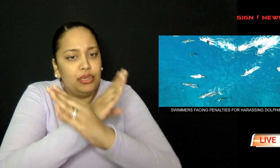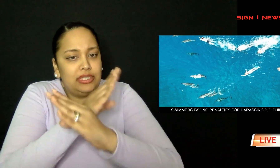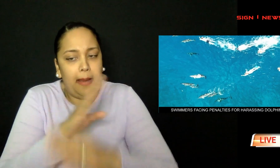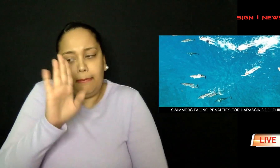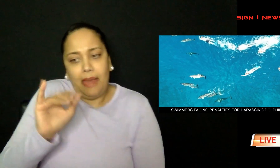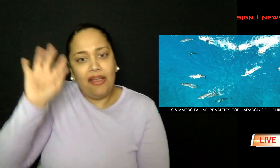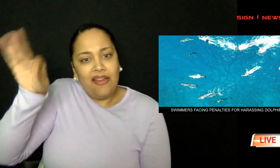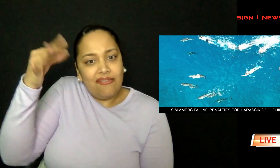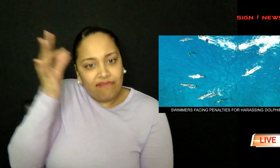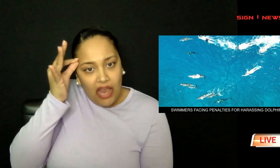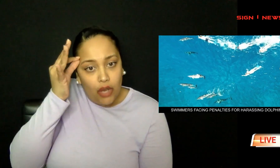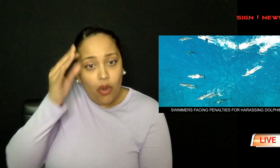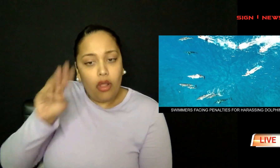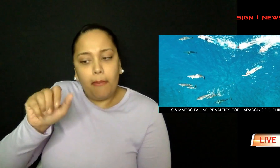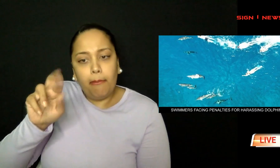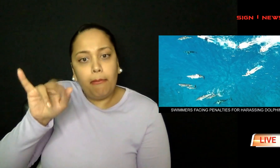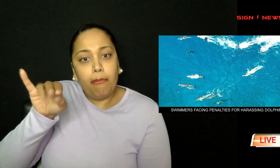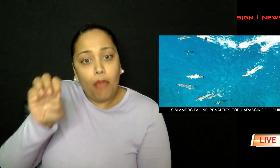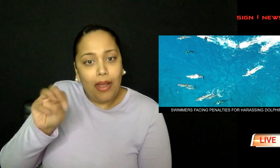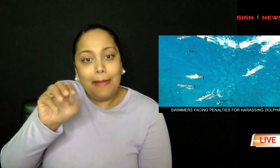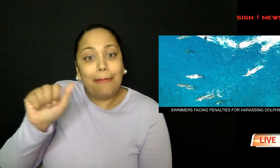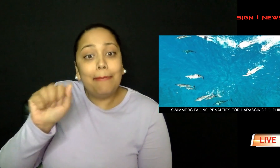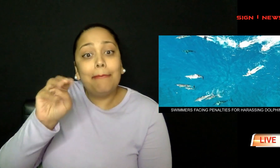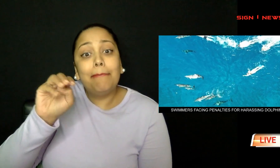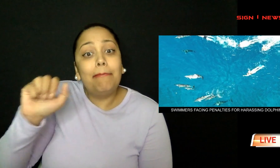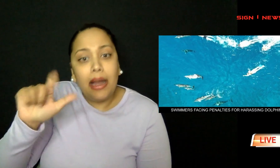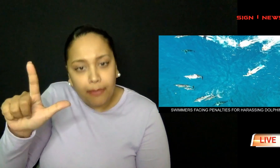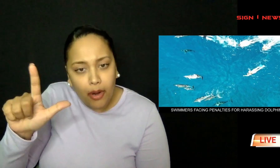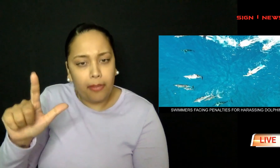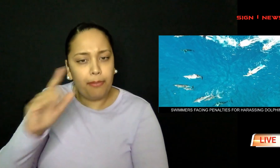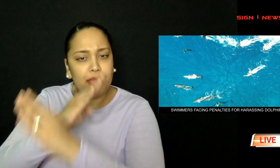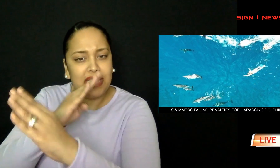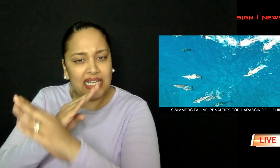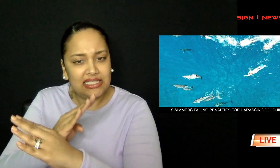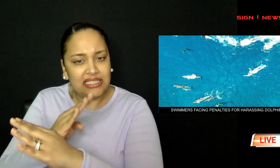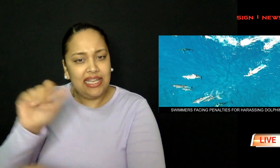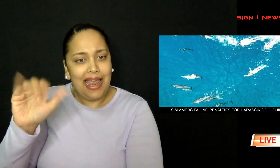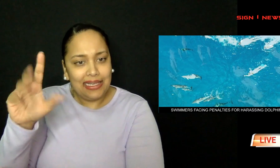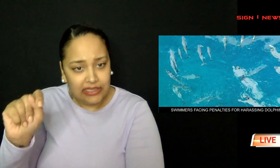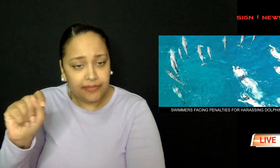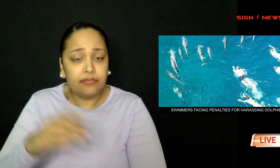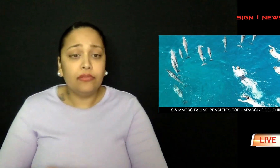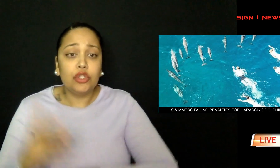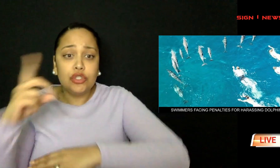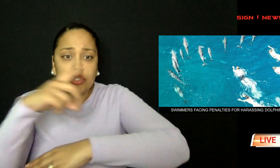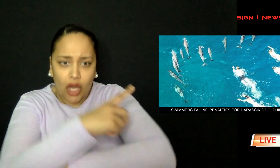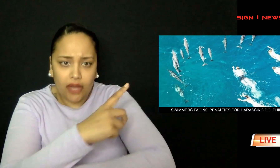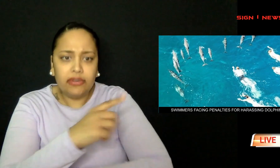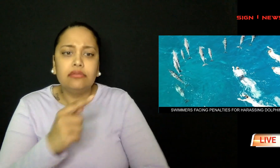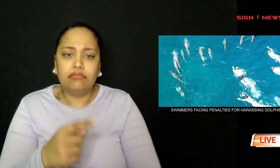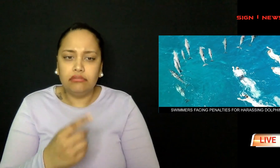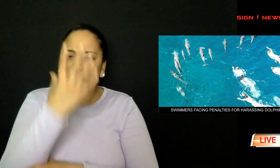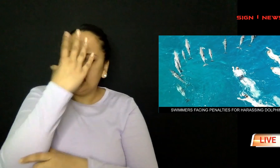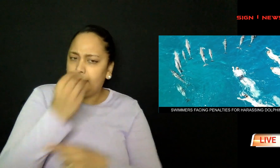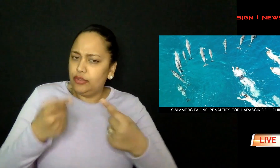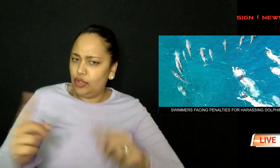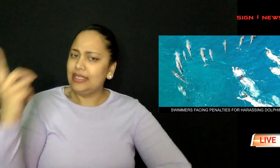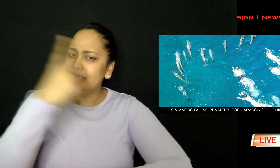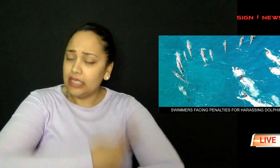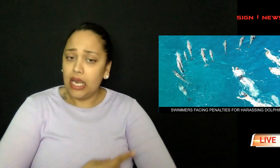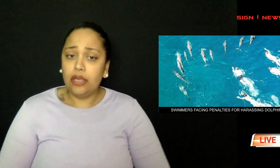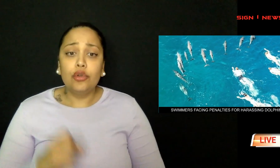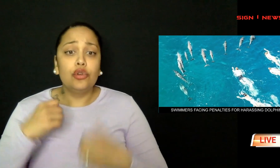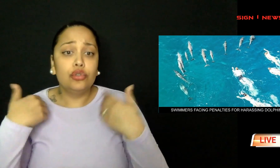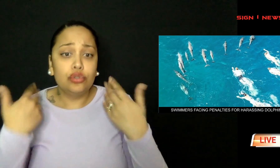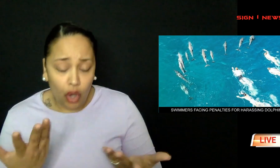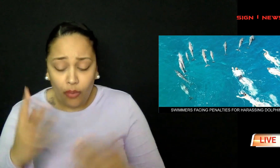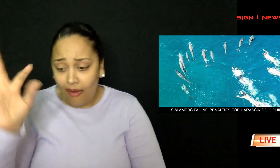are protected by the federal Marine mammal protection act the dolphin sleep during the